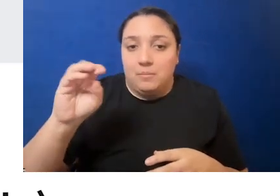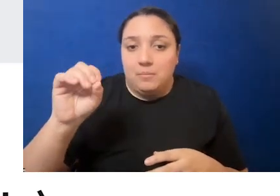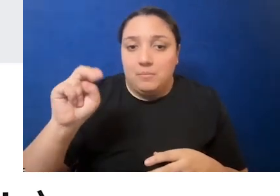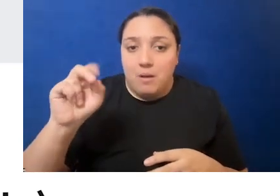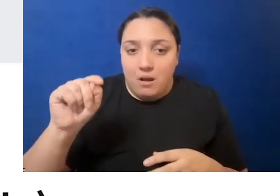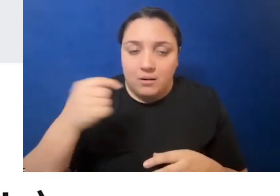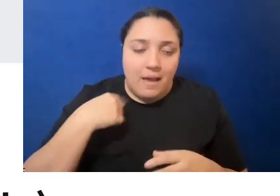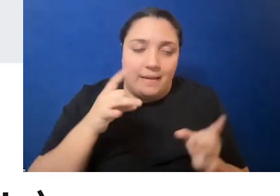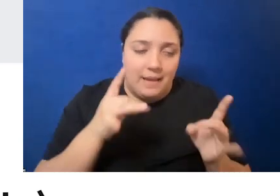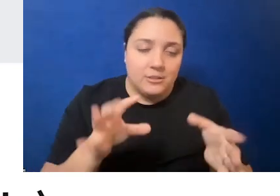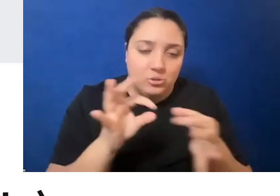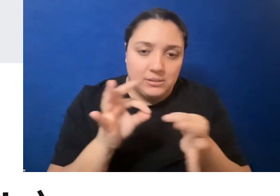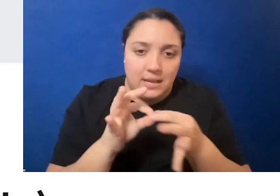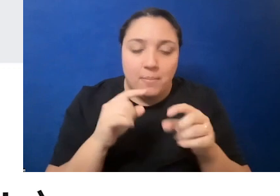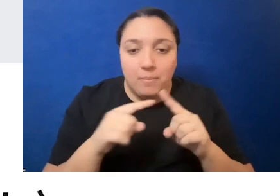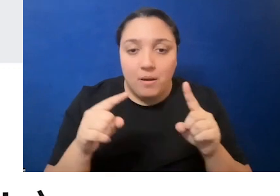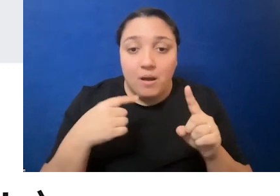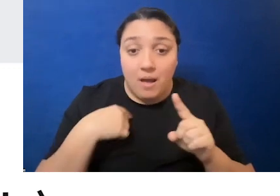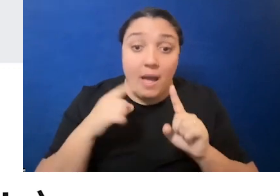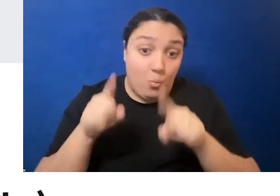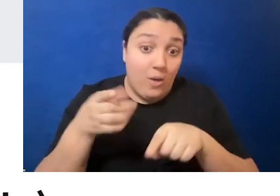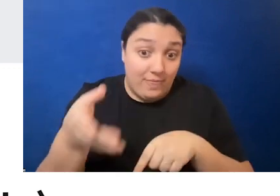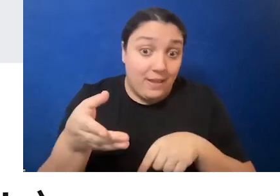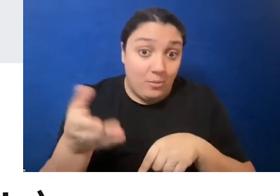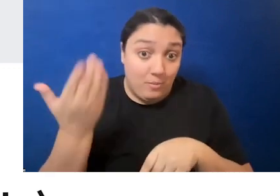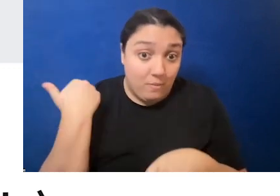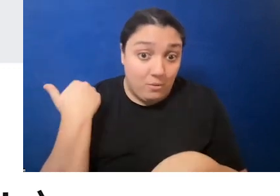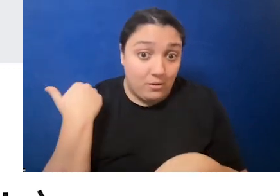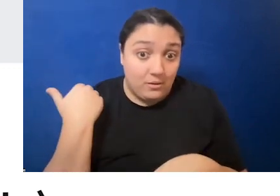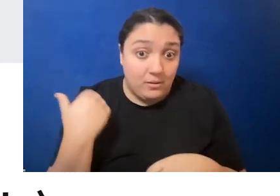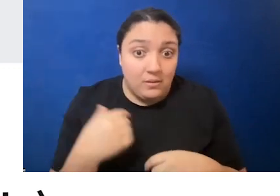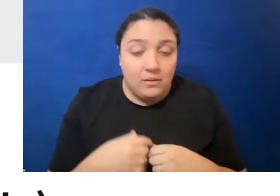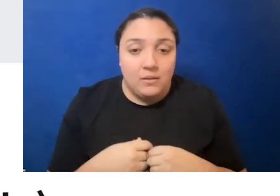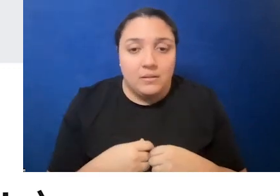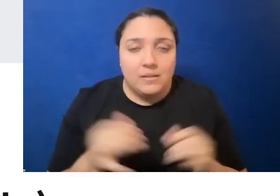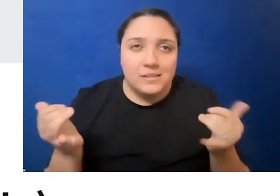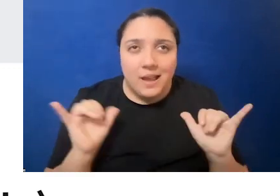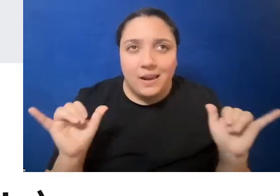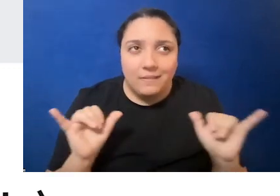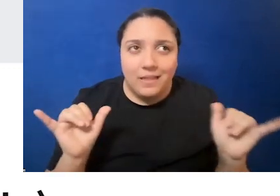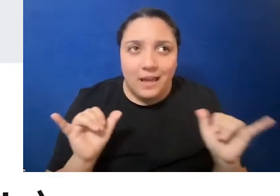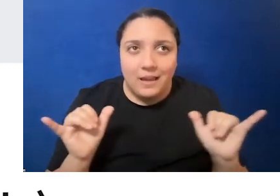WE HAVE A NUMBER OF GROUPS AT SCHALMONT.